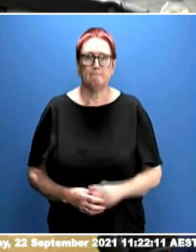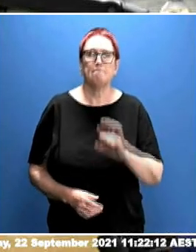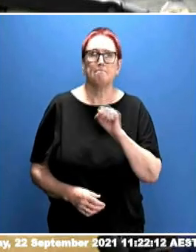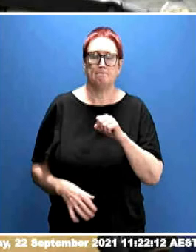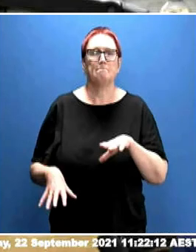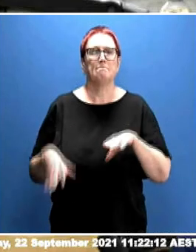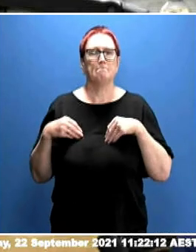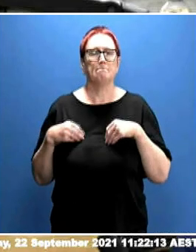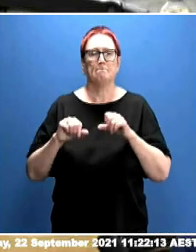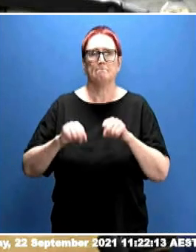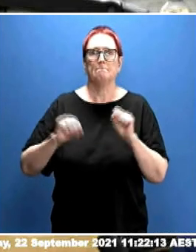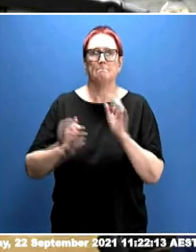Yes, thank you, that can be done and that will be given